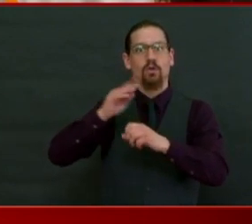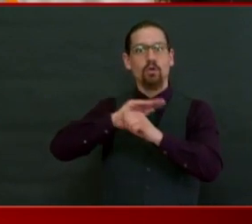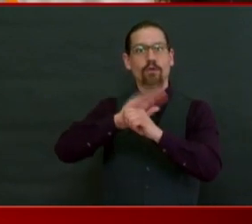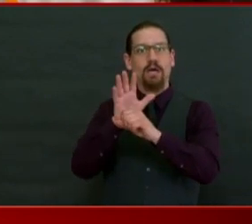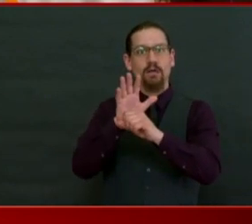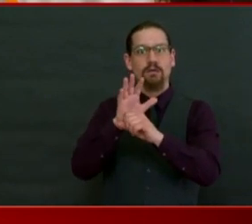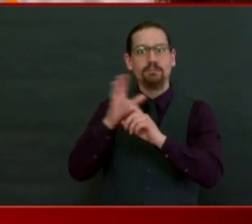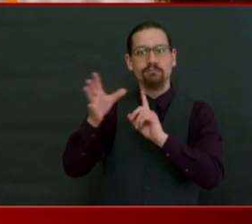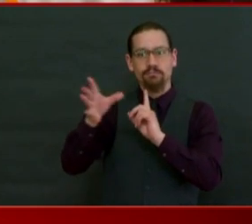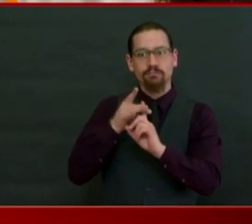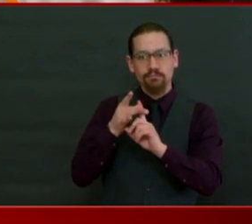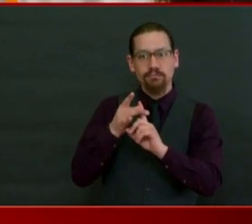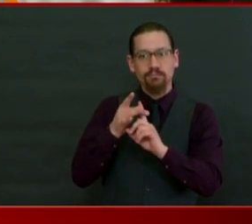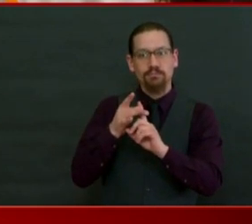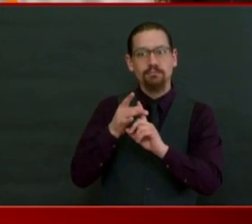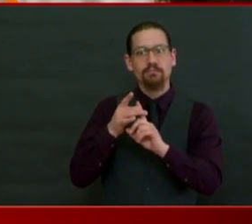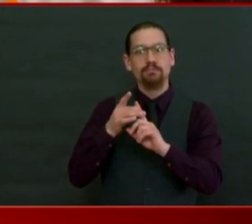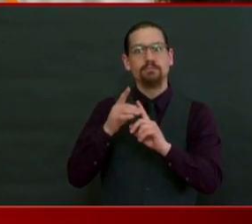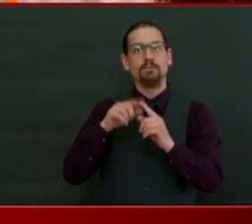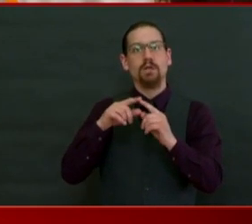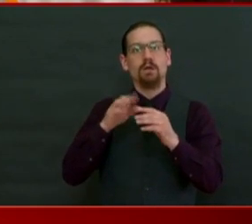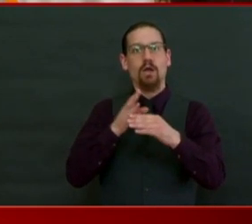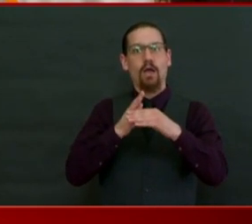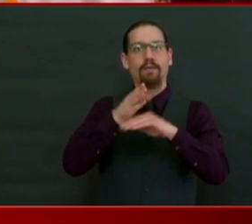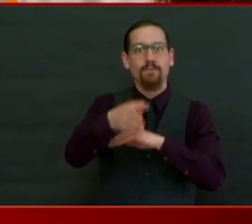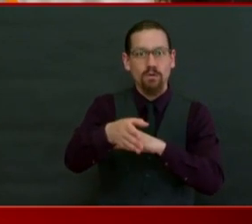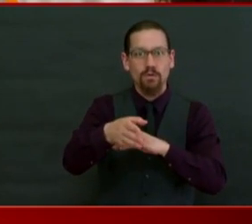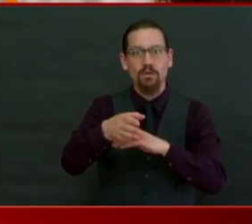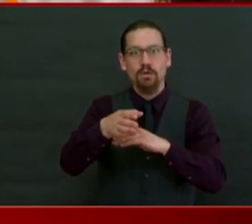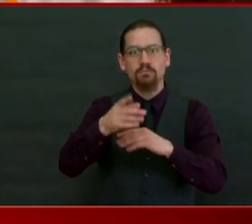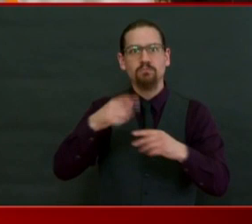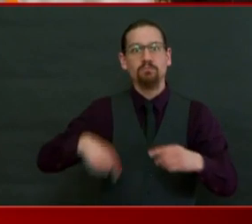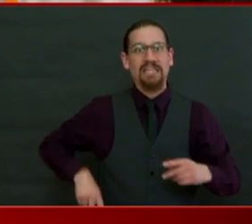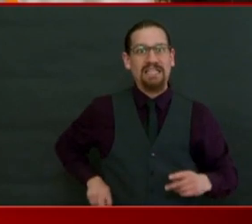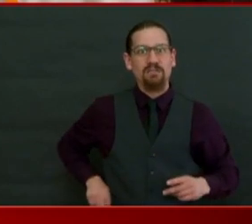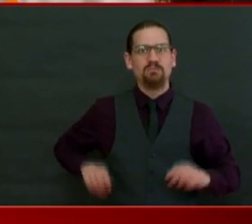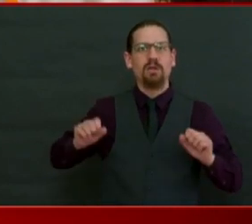KIDS KIDNEY DISEASE OF SOME SORT THEM ARE STRESSED BY A